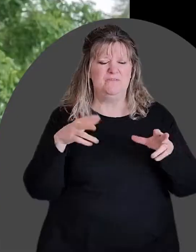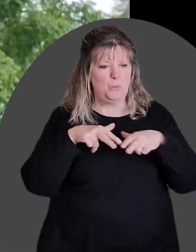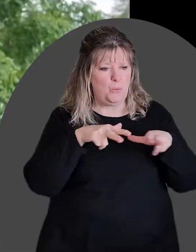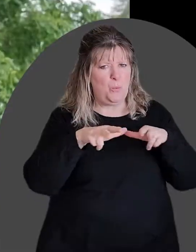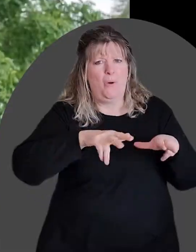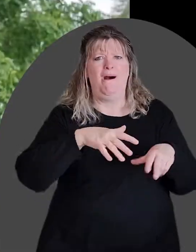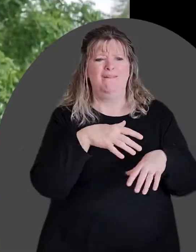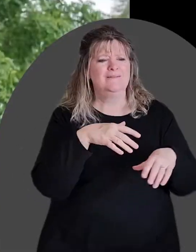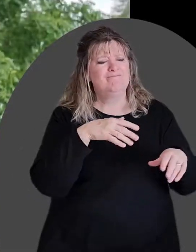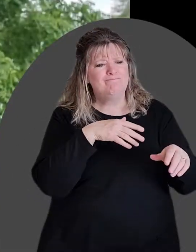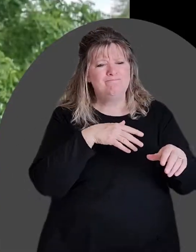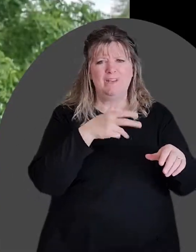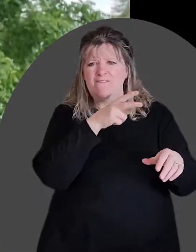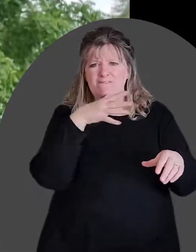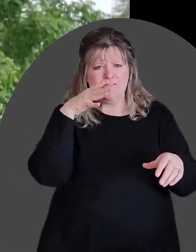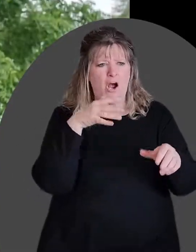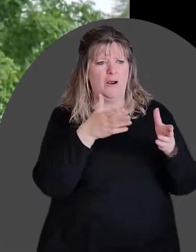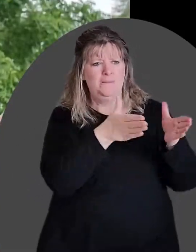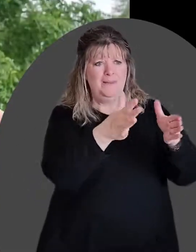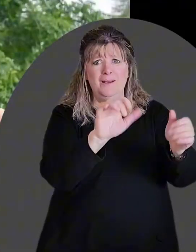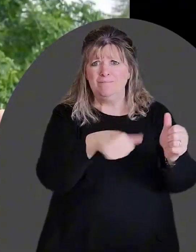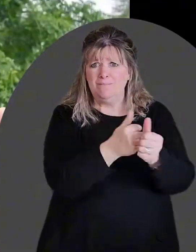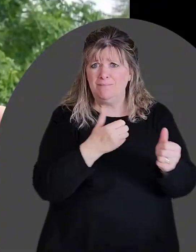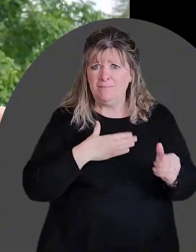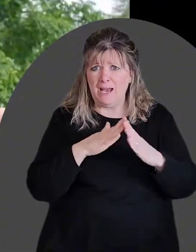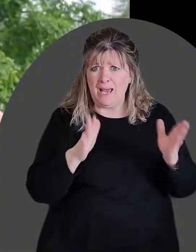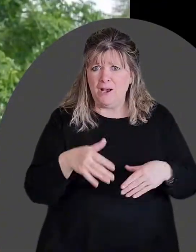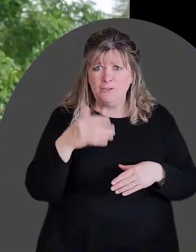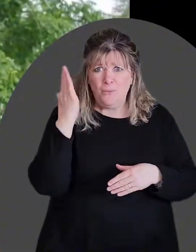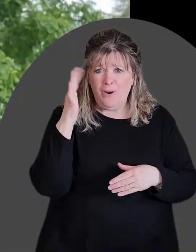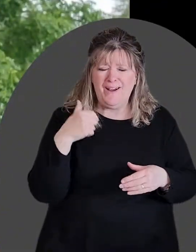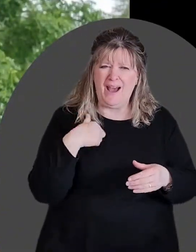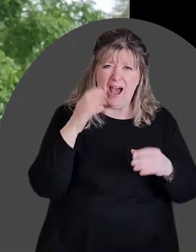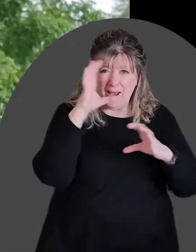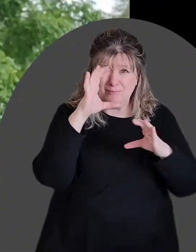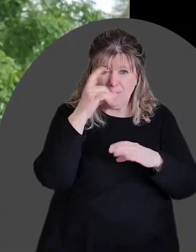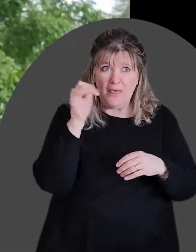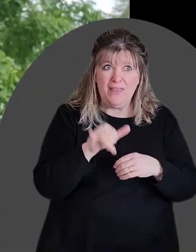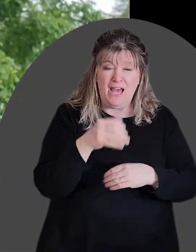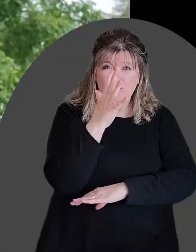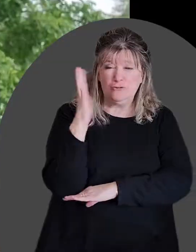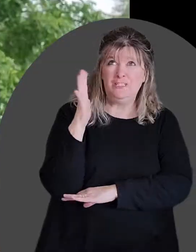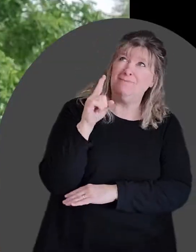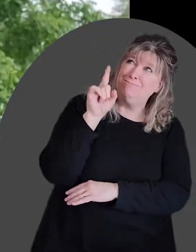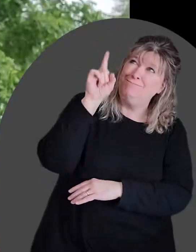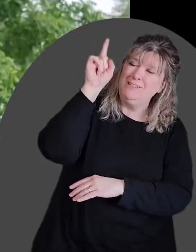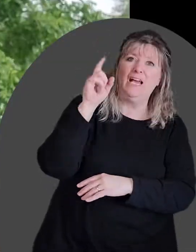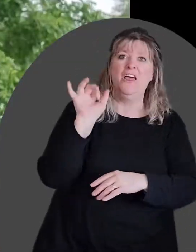because I am in search of that tree right there that is a black walnut tree